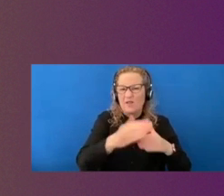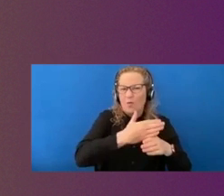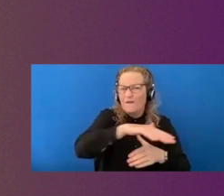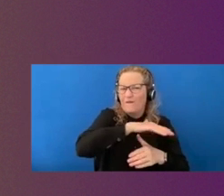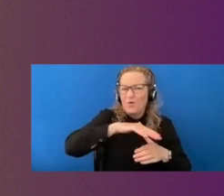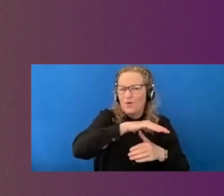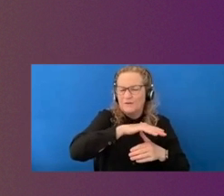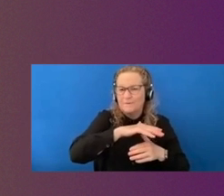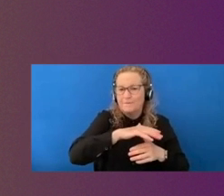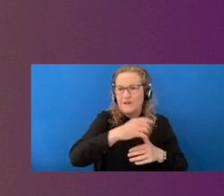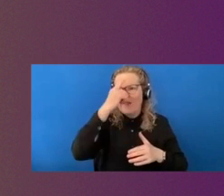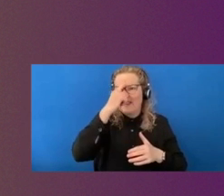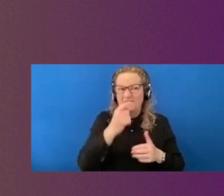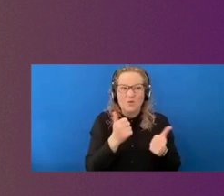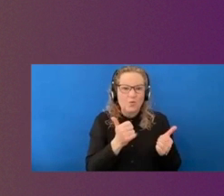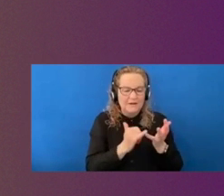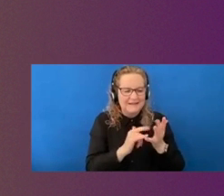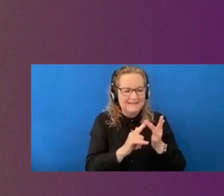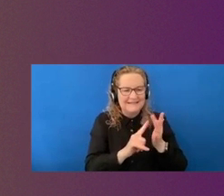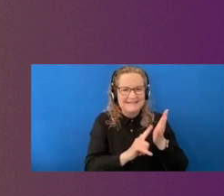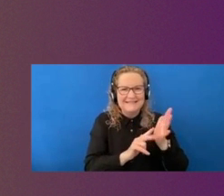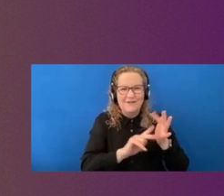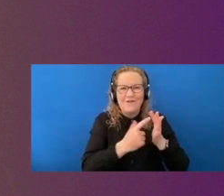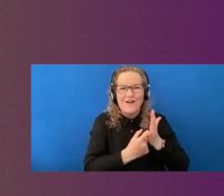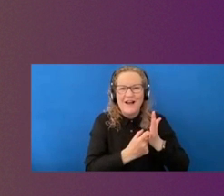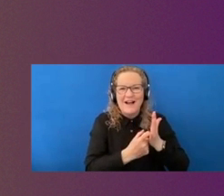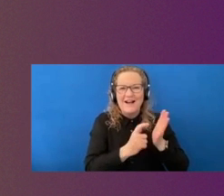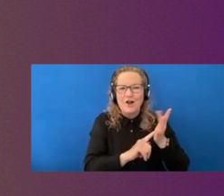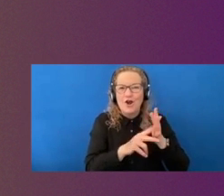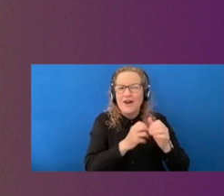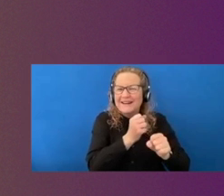a really good silver lining um to take out of Covid-19 it's a sort of yeah reference that theme